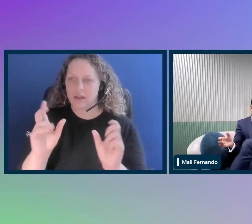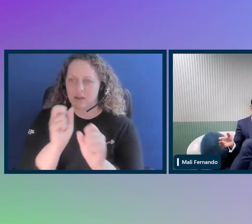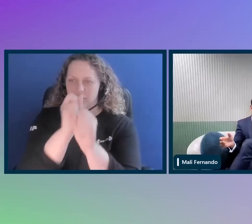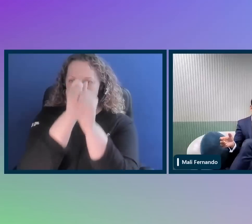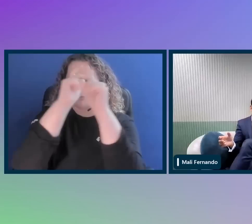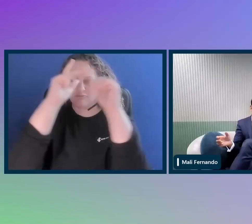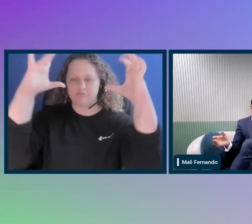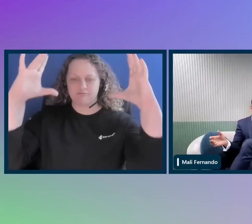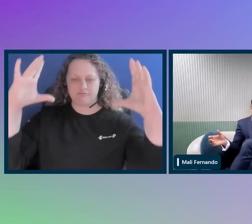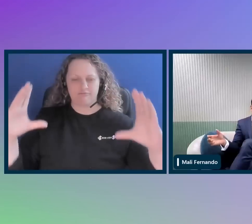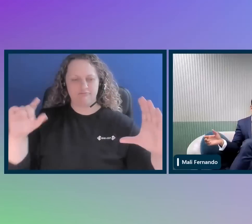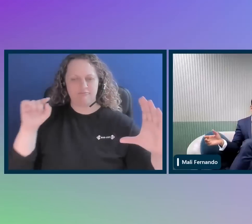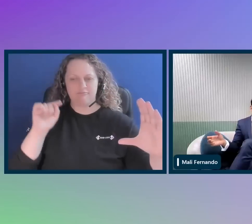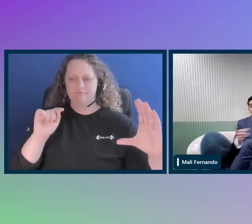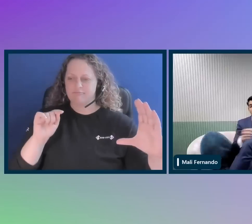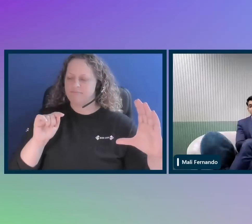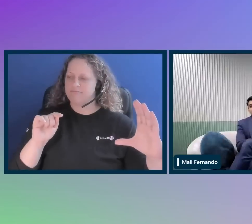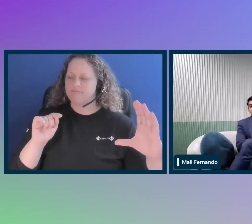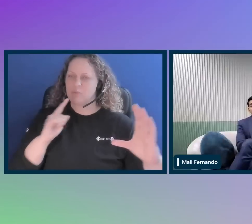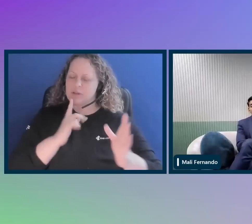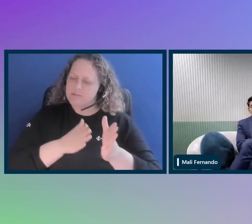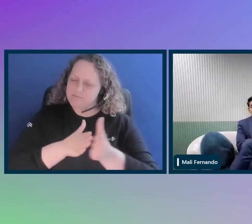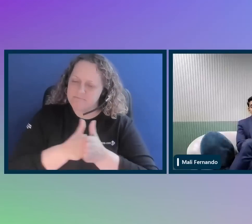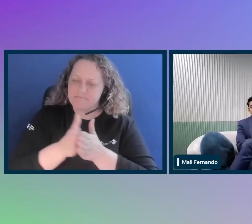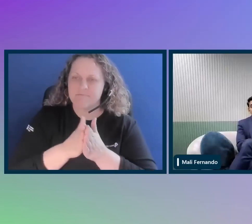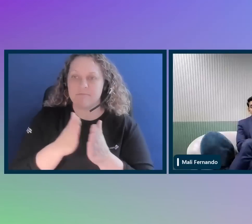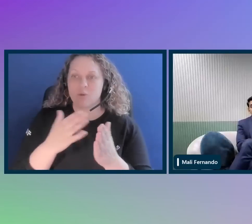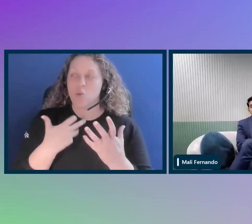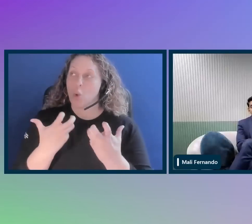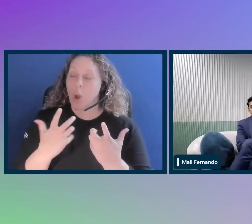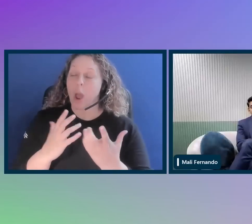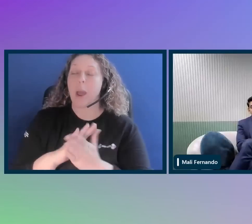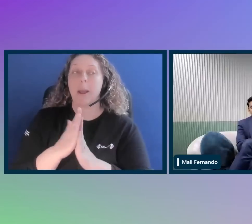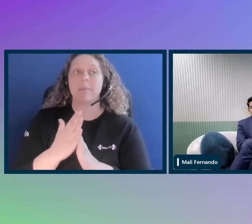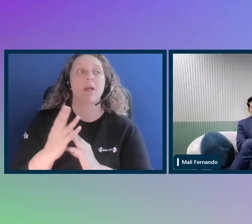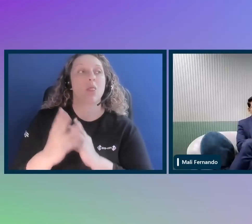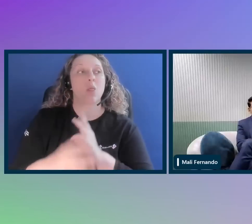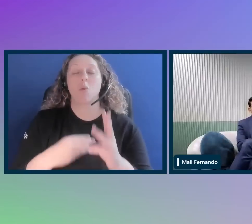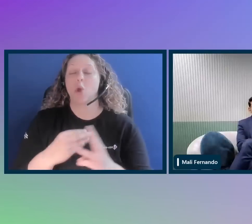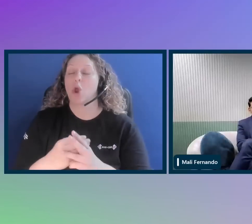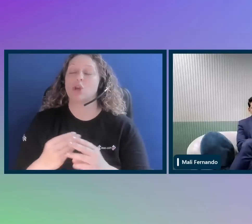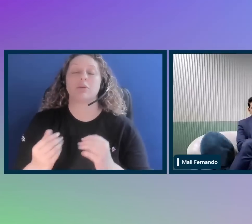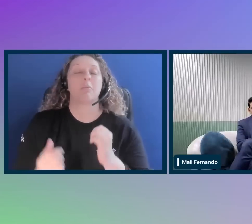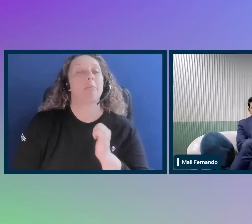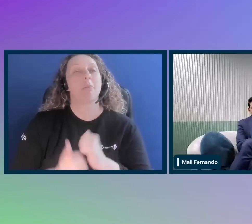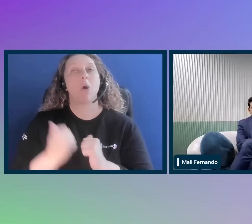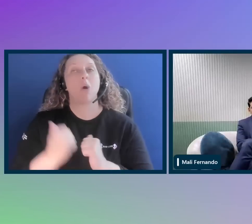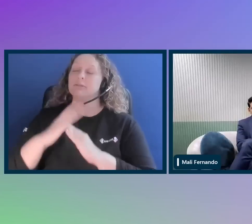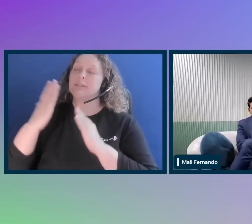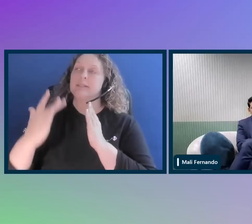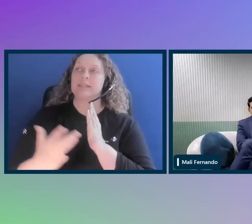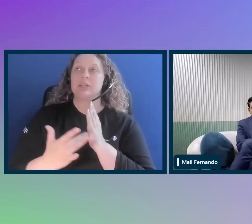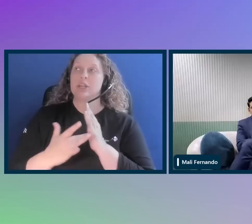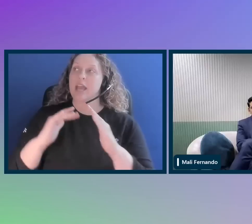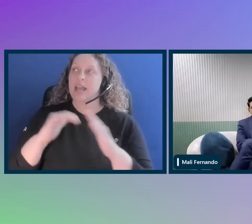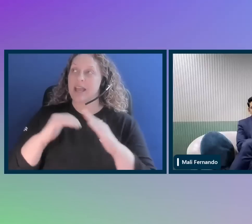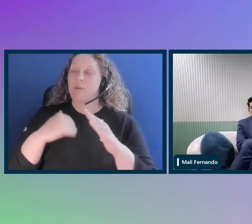bold, and ambitious vision. We want to be the world's most digitally accessible bank. To be really clear about what that means,